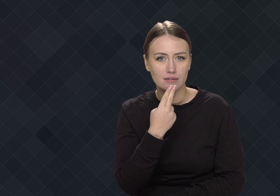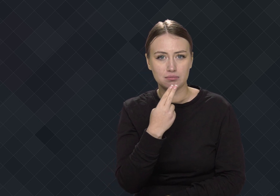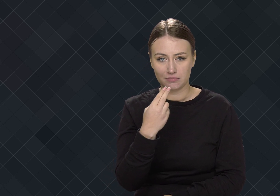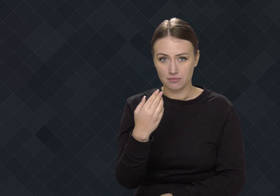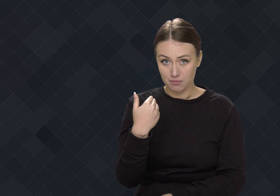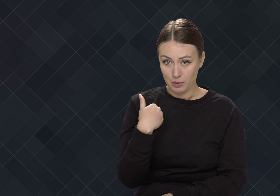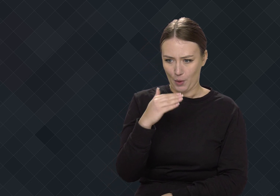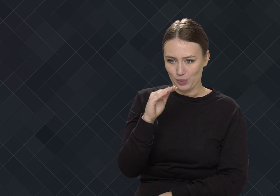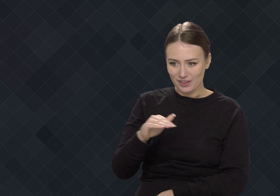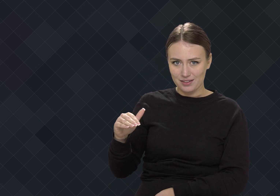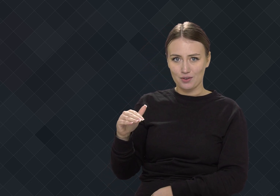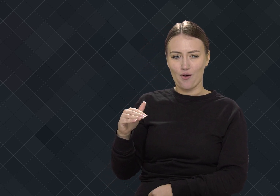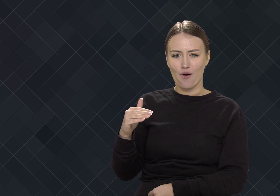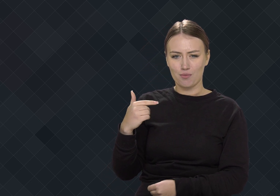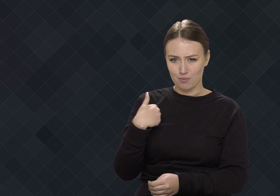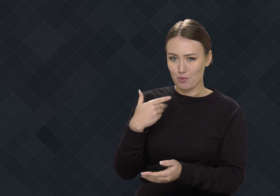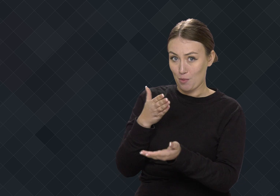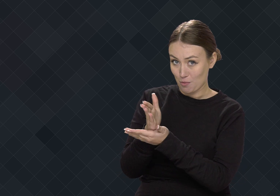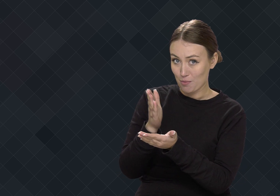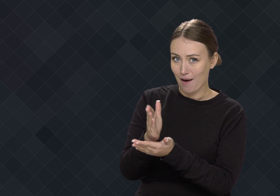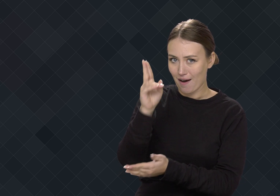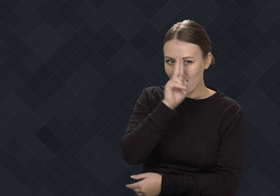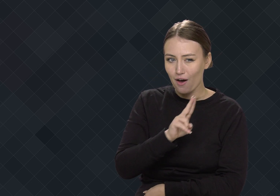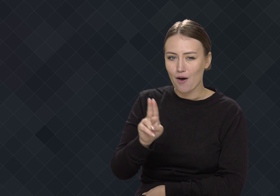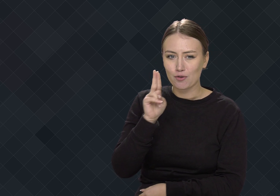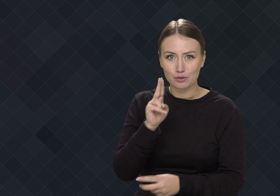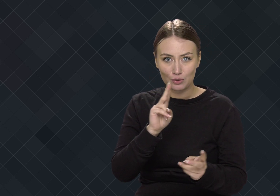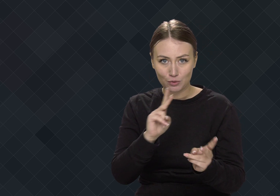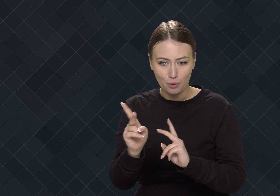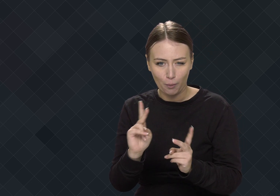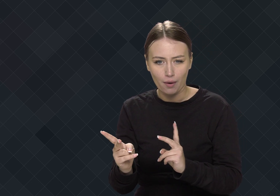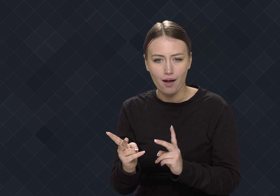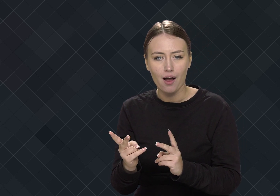Did you, as a child, help your parents as a translator?